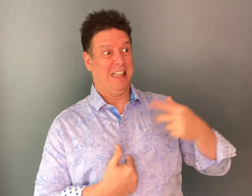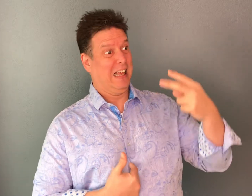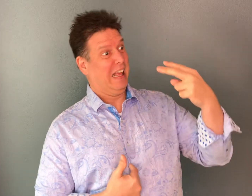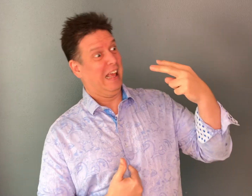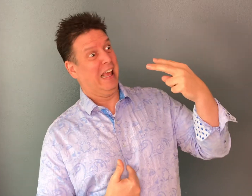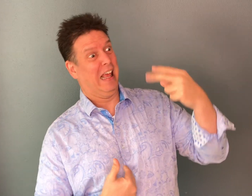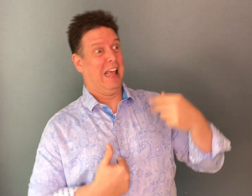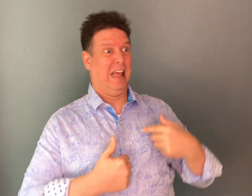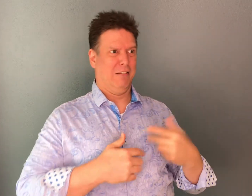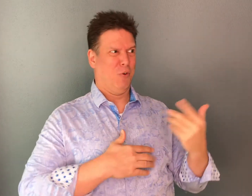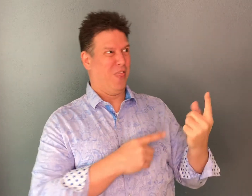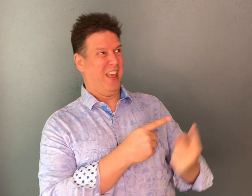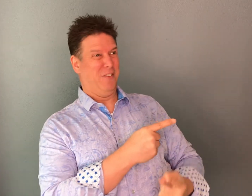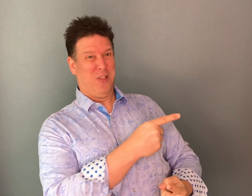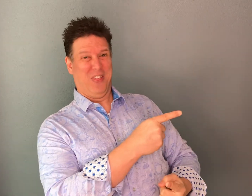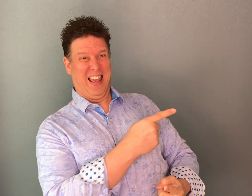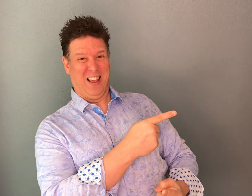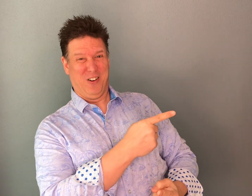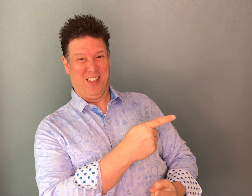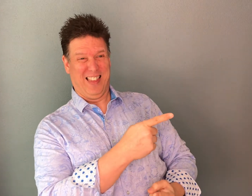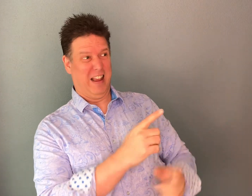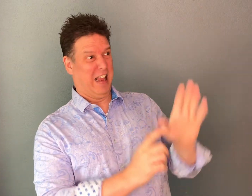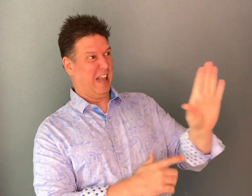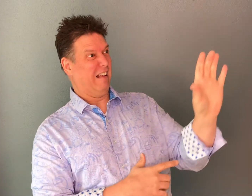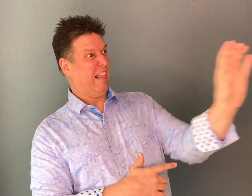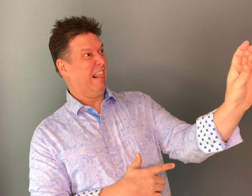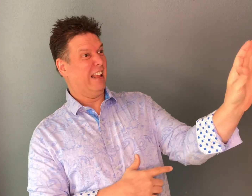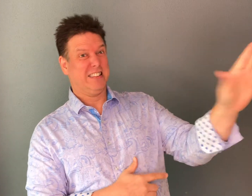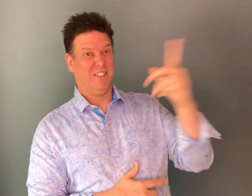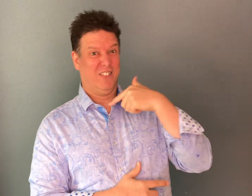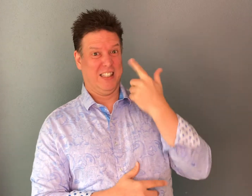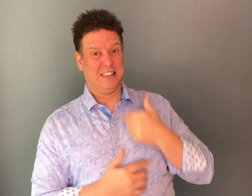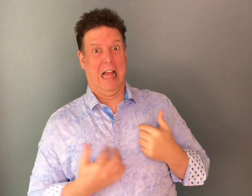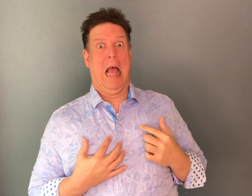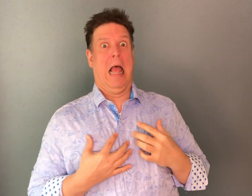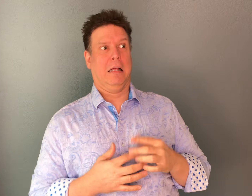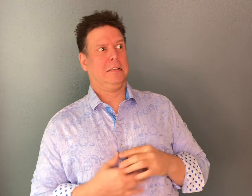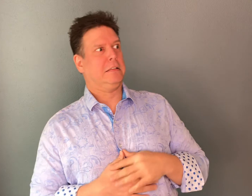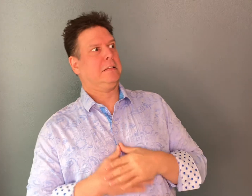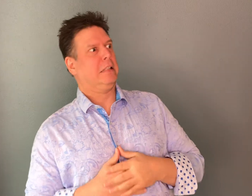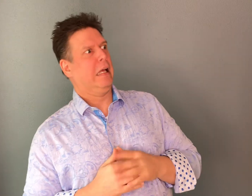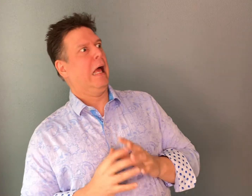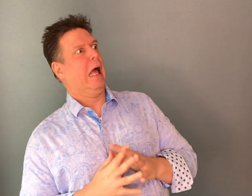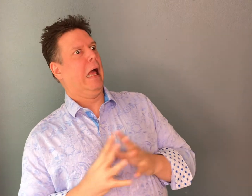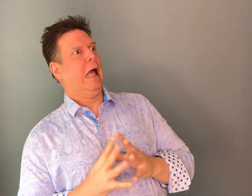singing to me and he's right there I mean I could just touch him and